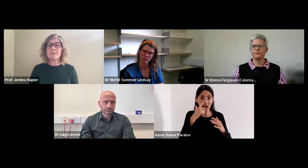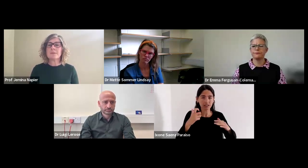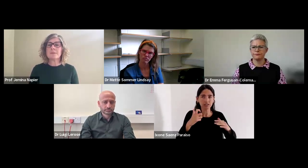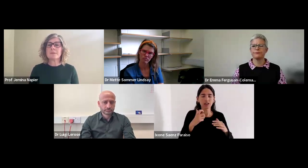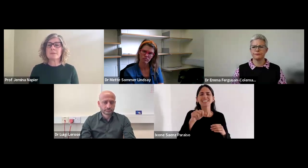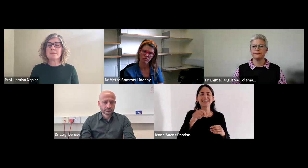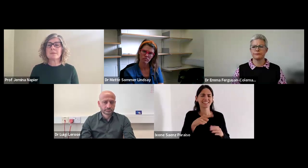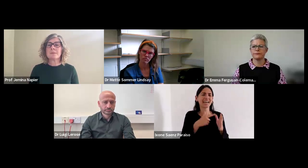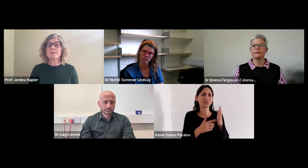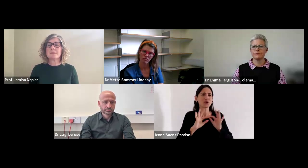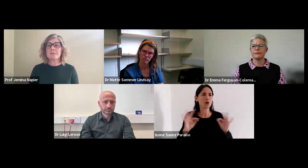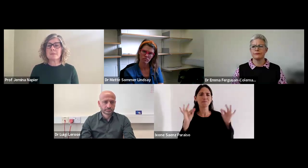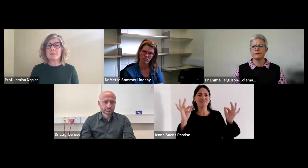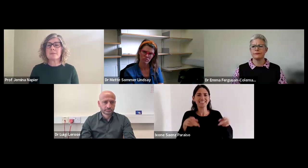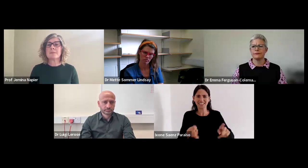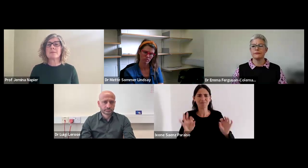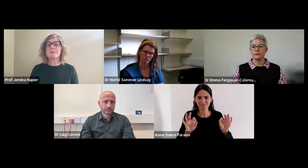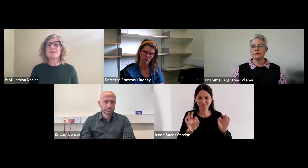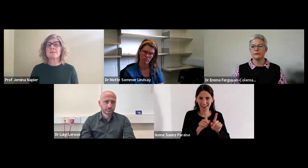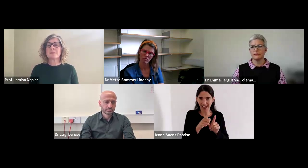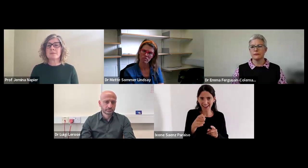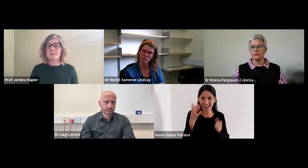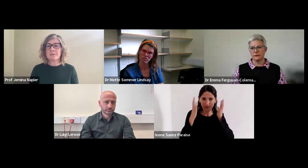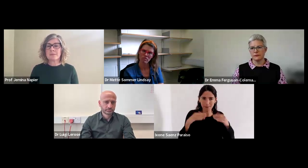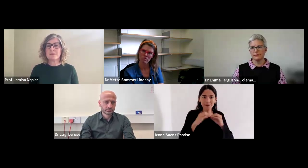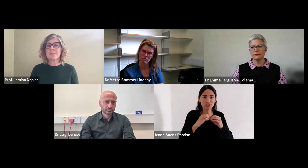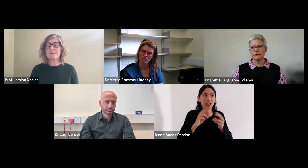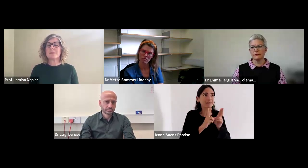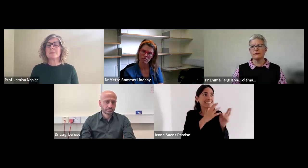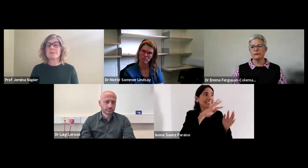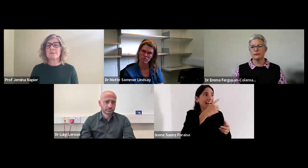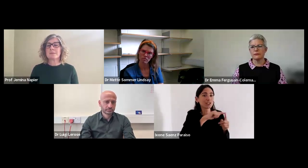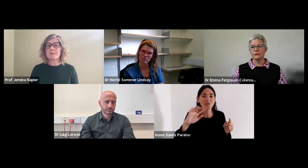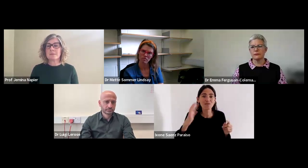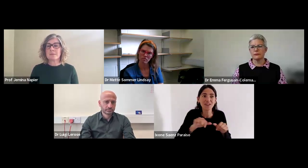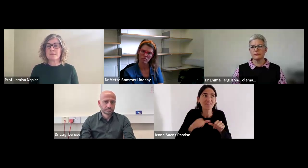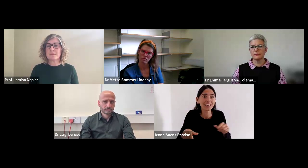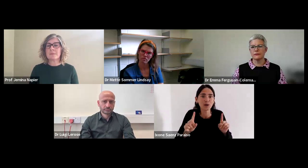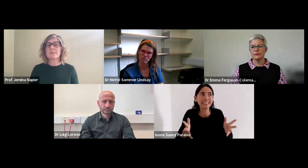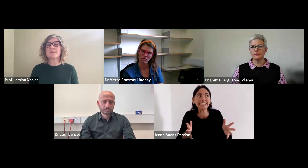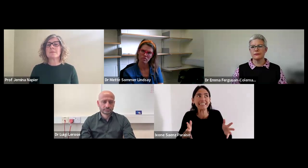networking opportunities. That is an advantage in the UK - it's not perfect, as Emma has mentioned,